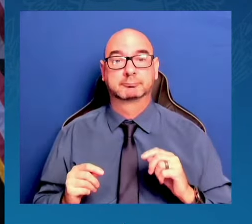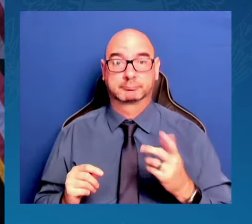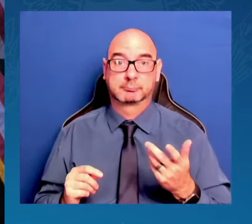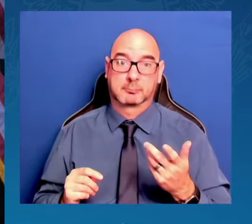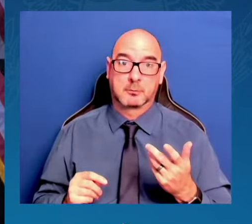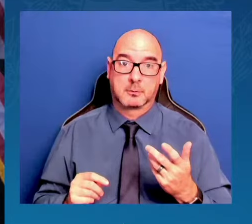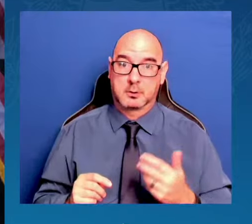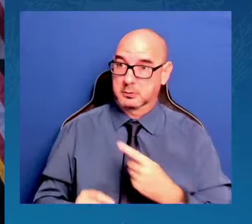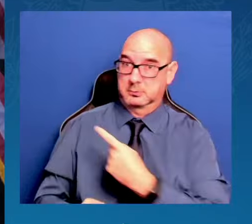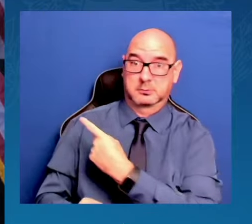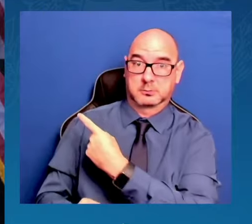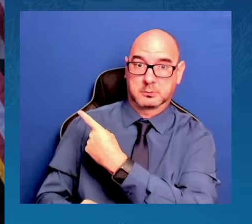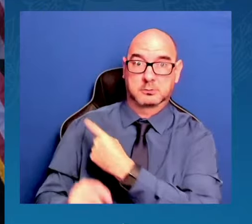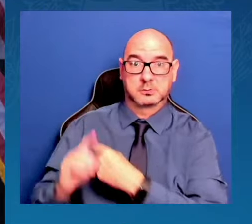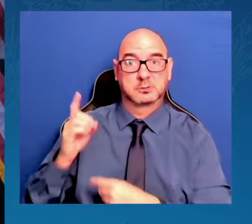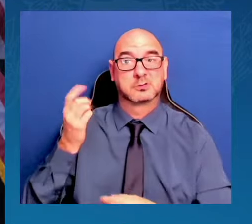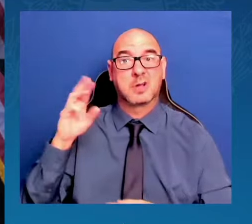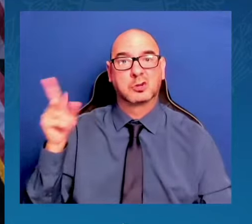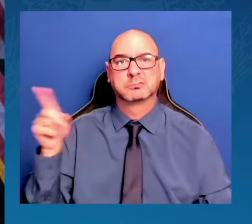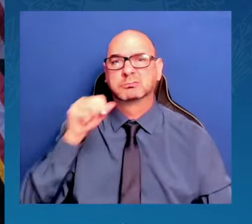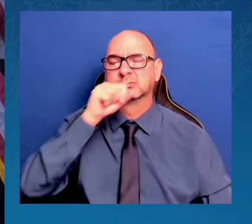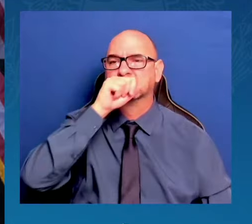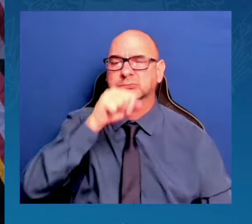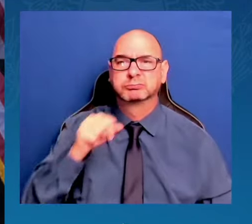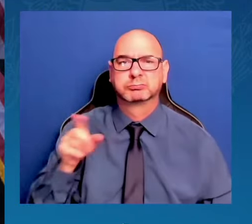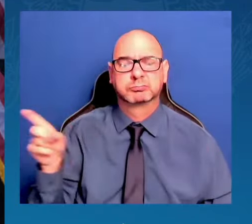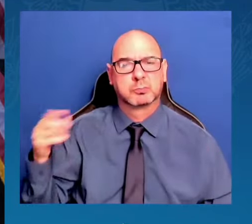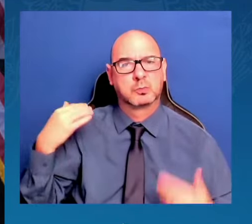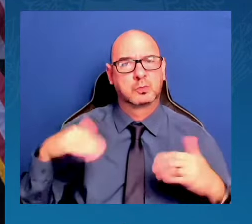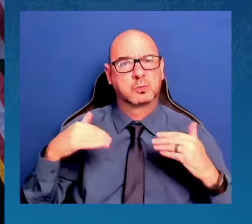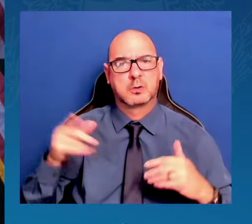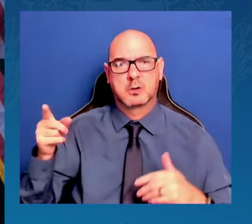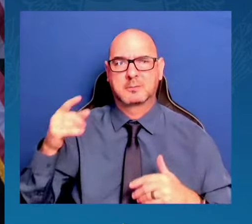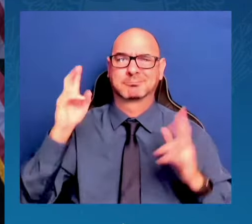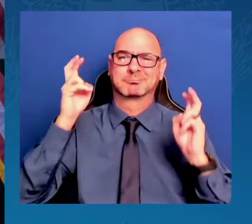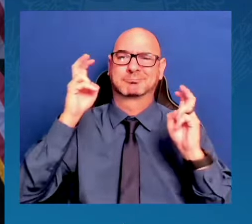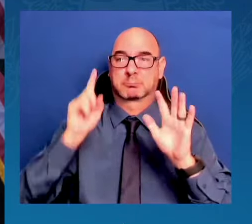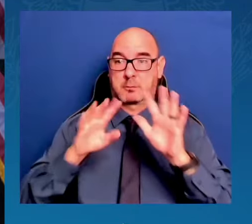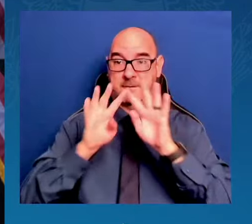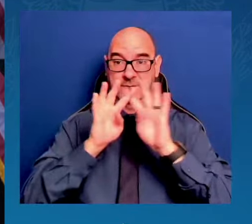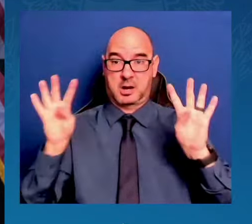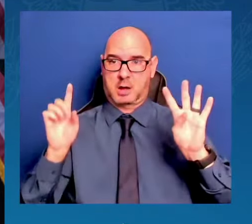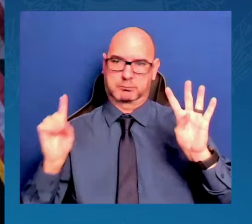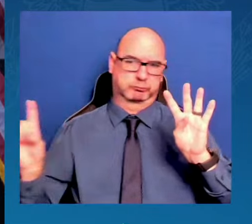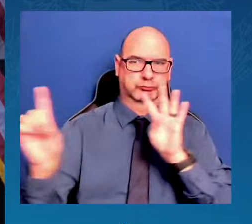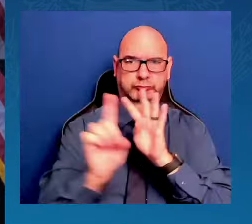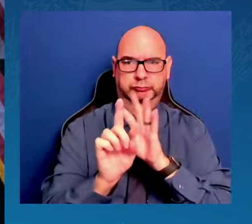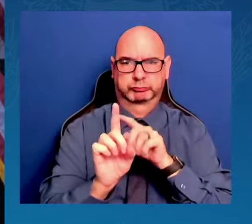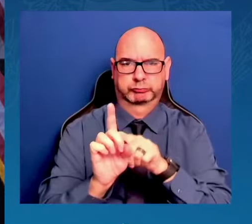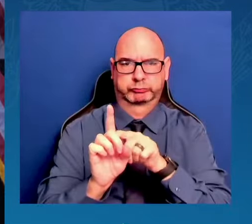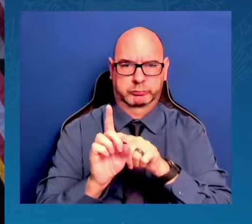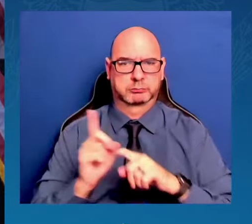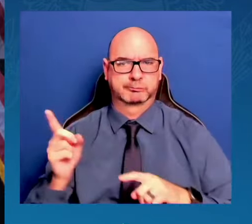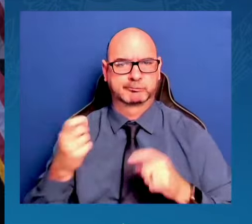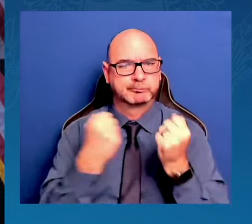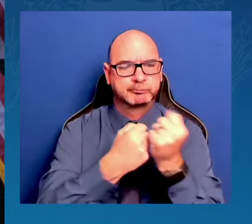all of our frontline folks. And this room is filled with them. Filled with them.